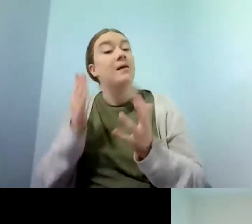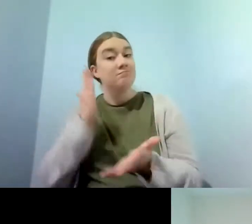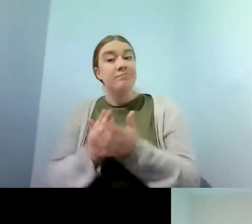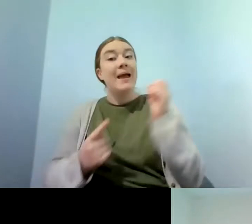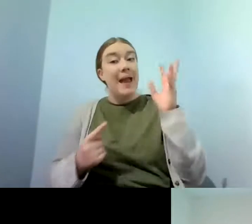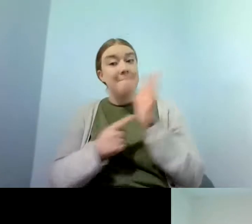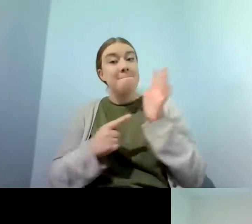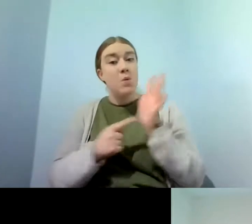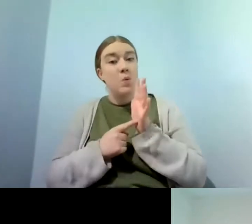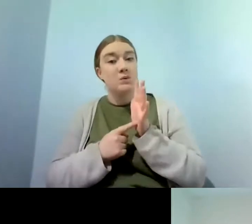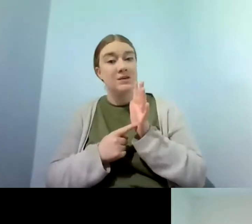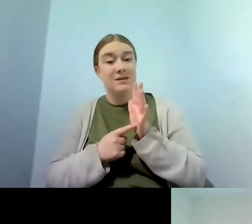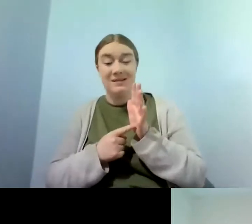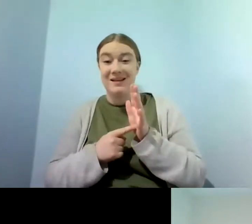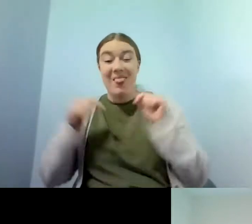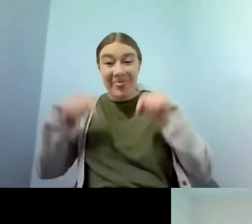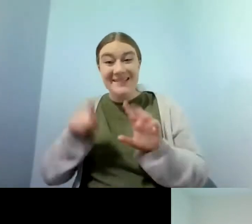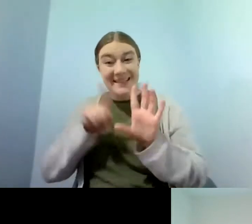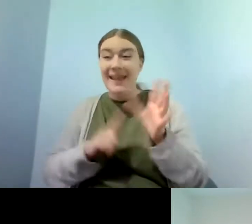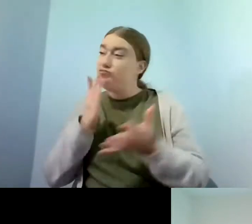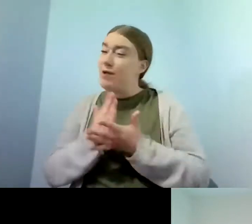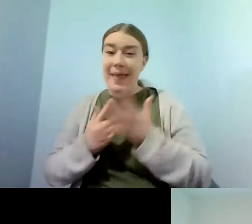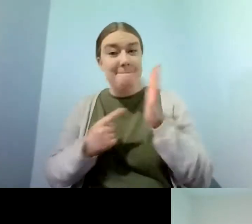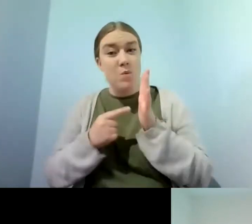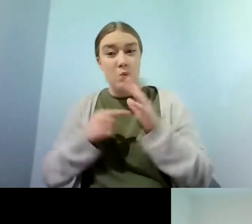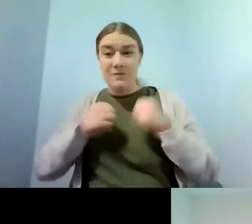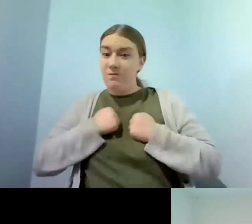it is a really important year for the project and partly because we did miss